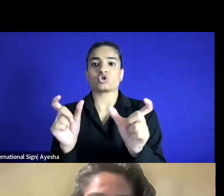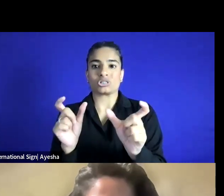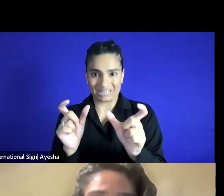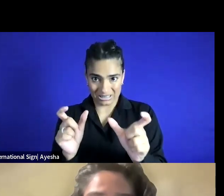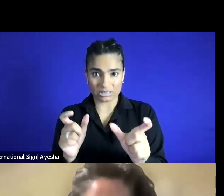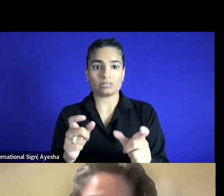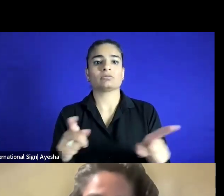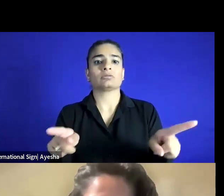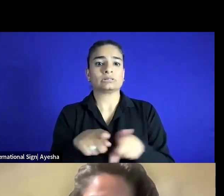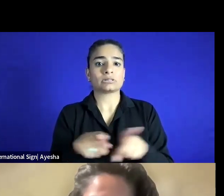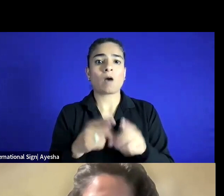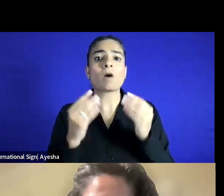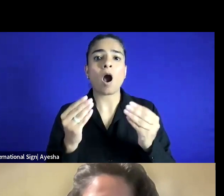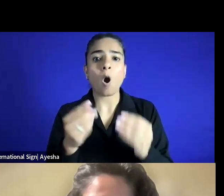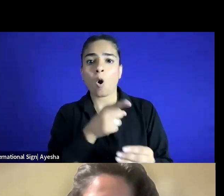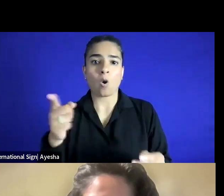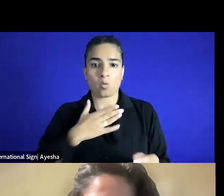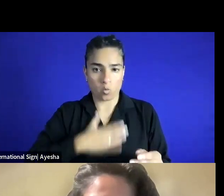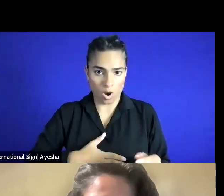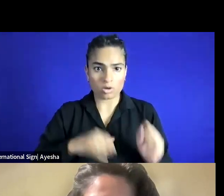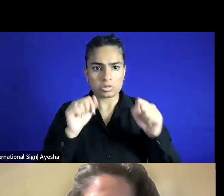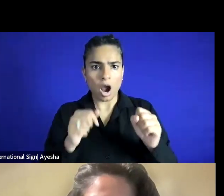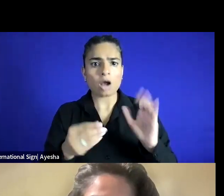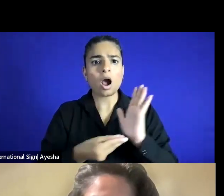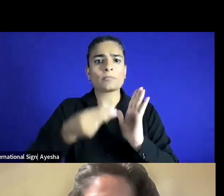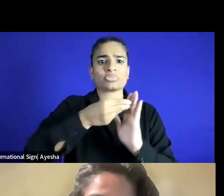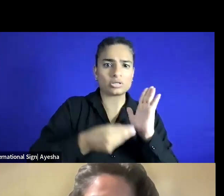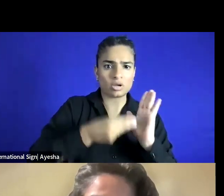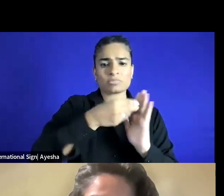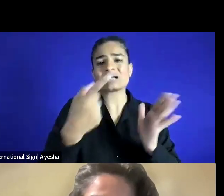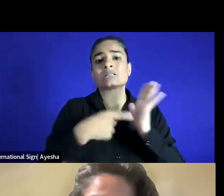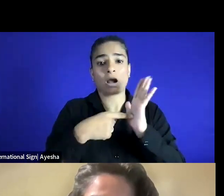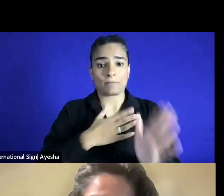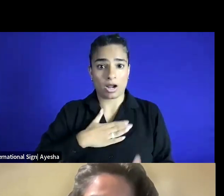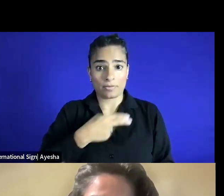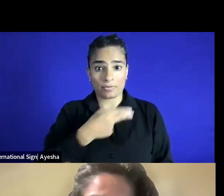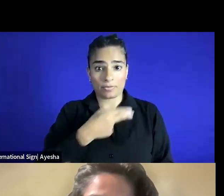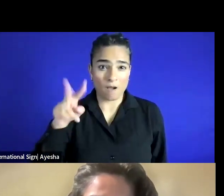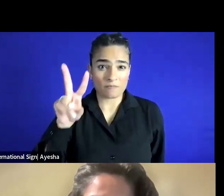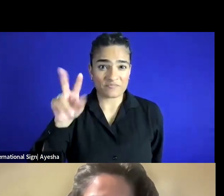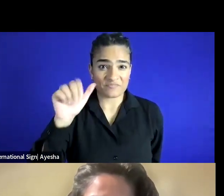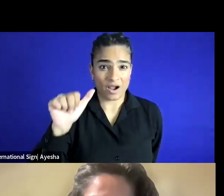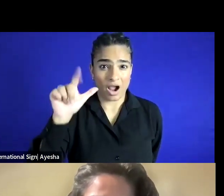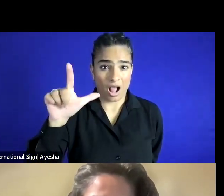So for now my first name is Valerie. So we could simply remove that and I could use an alias.